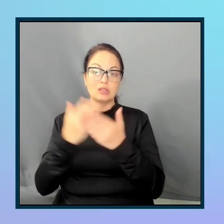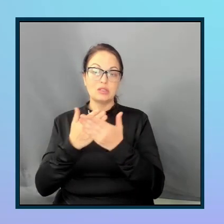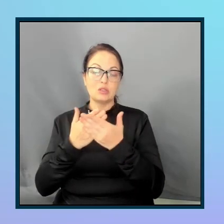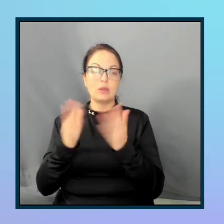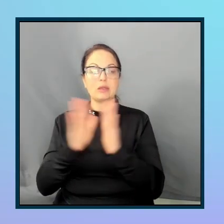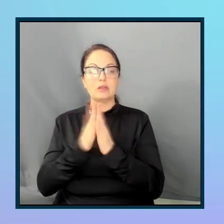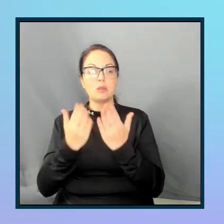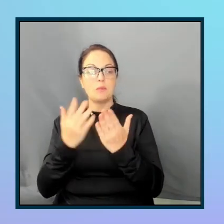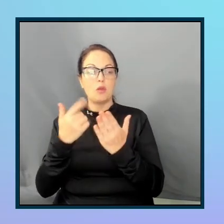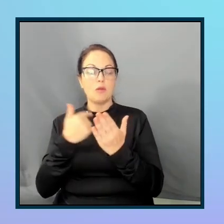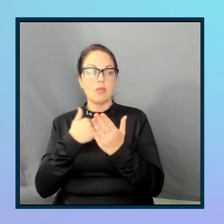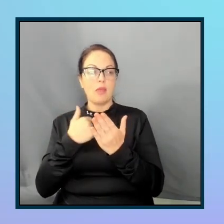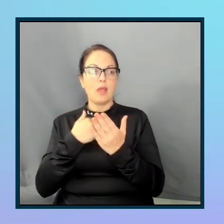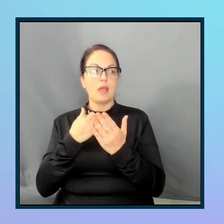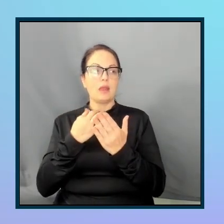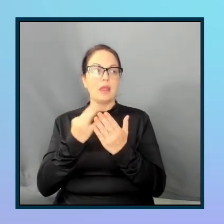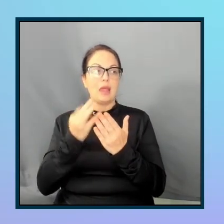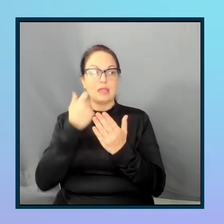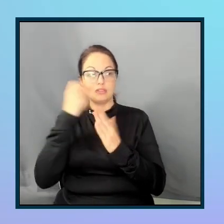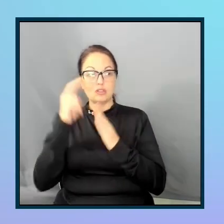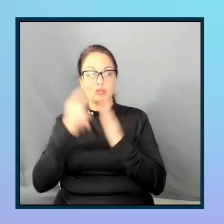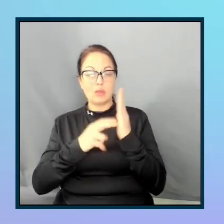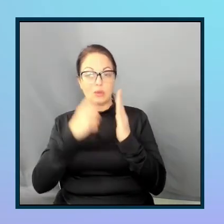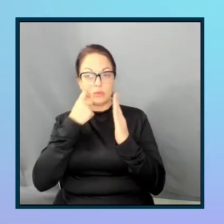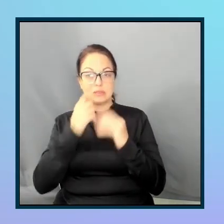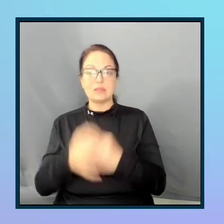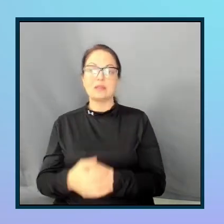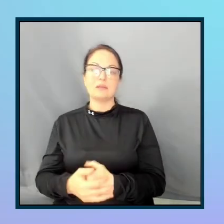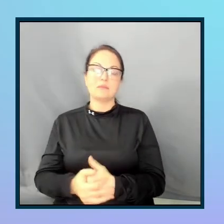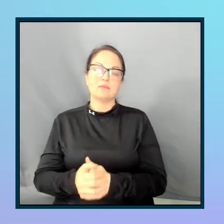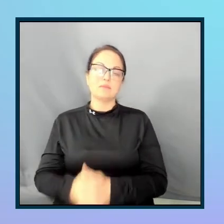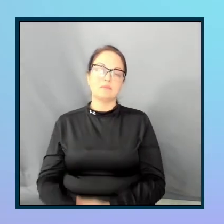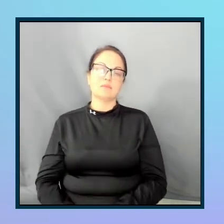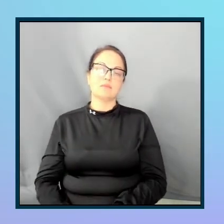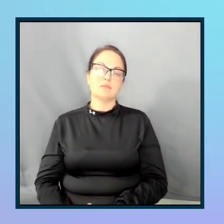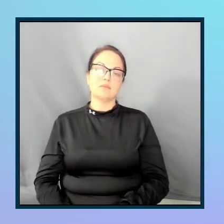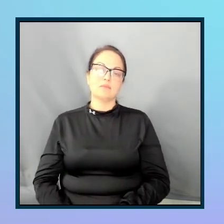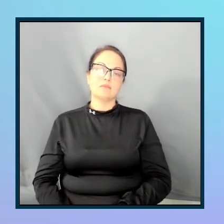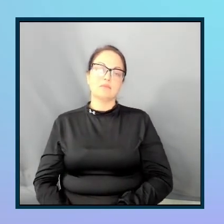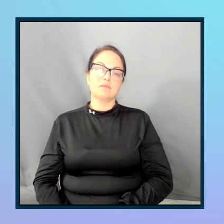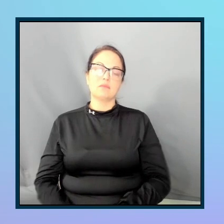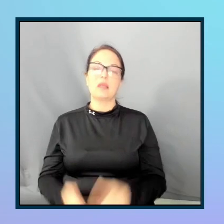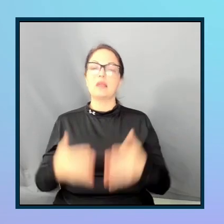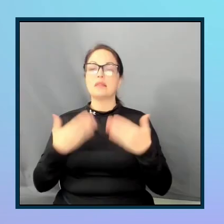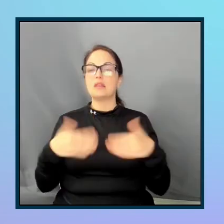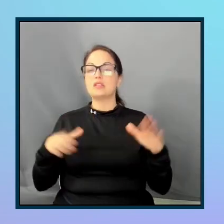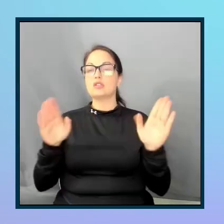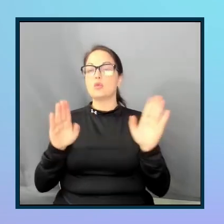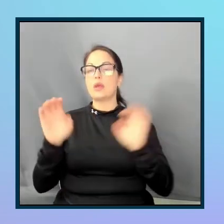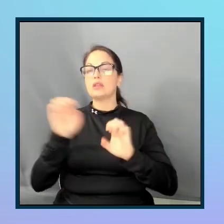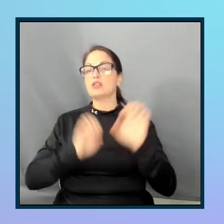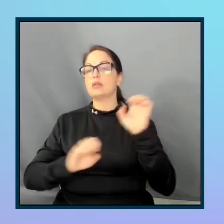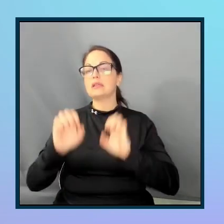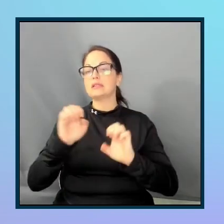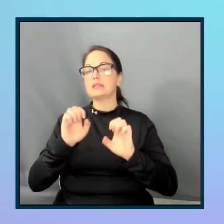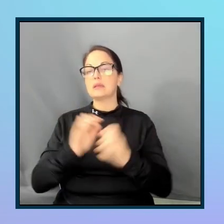that I just read recently and it'll answer the other question. "The Surrender Experiment" is by Michael Singer.